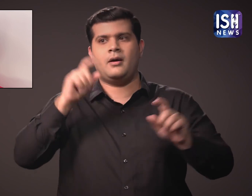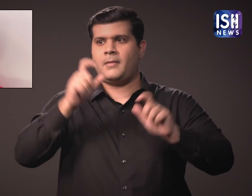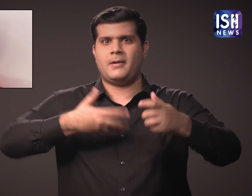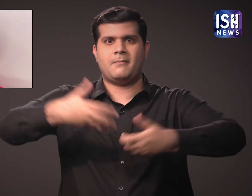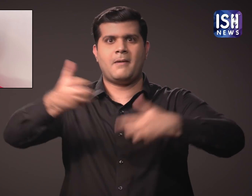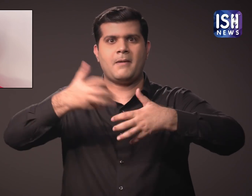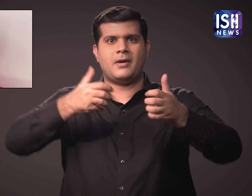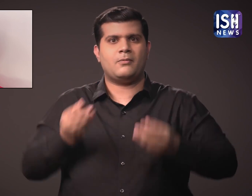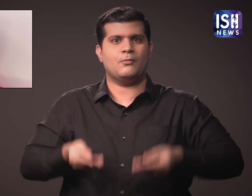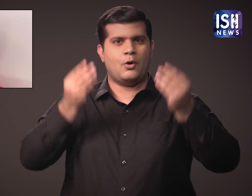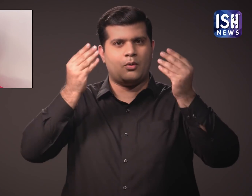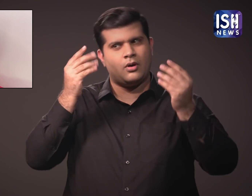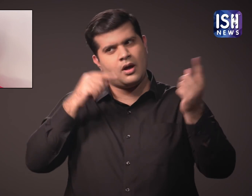As this would ensure higher sales.